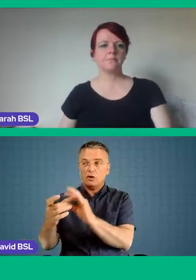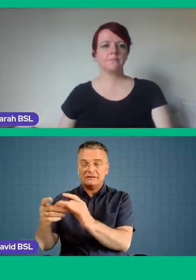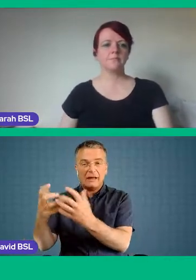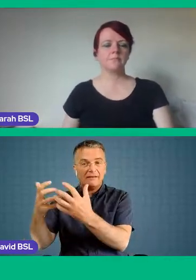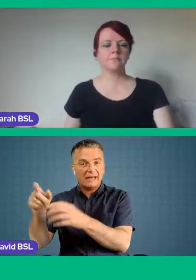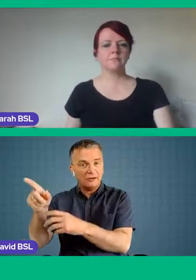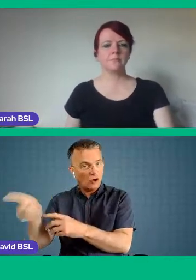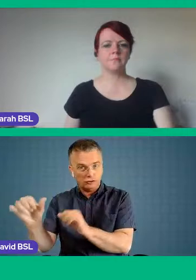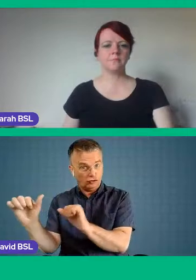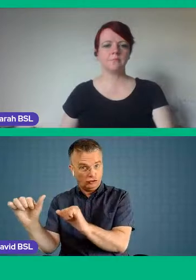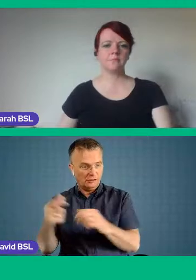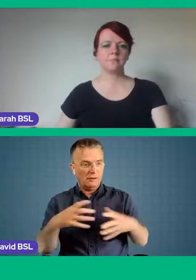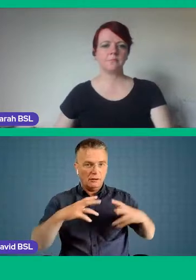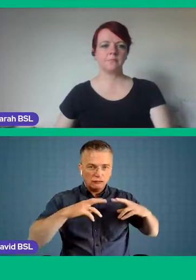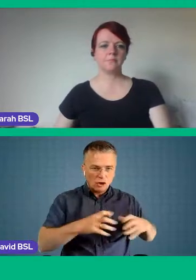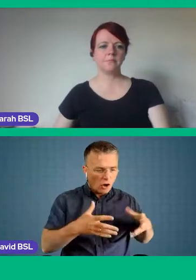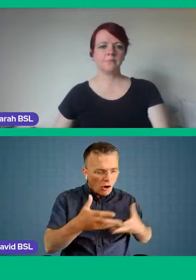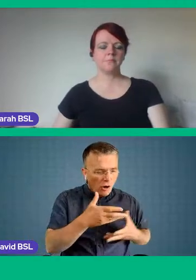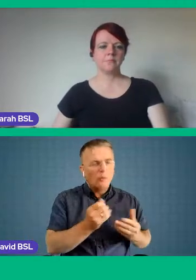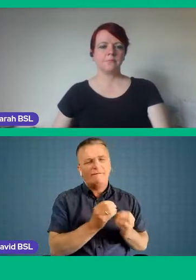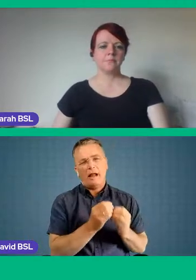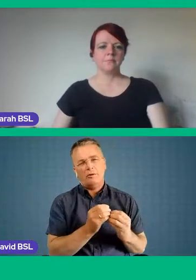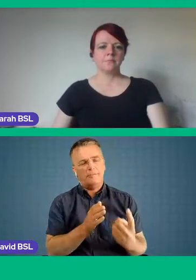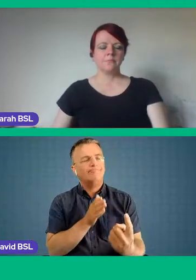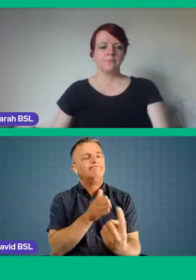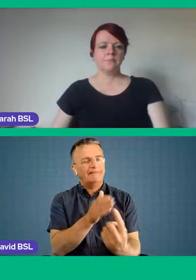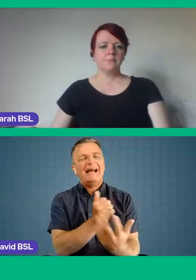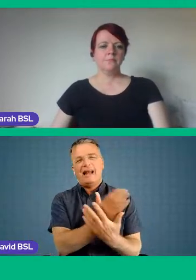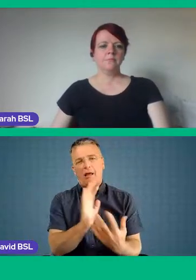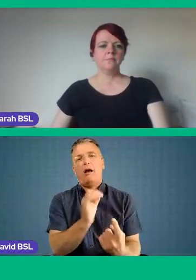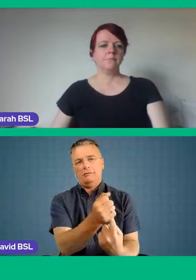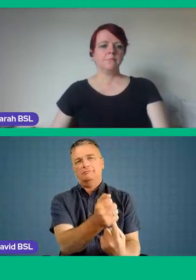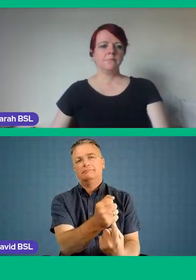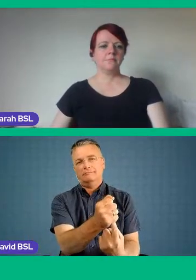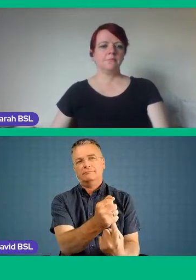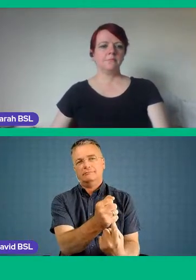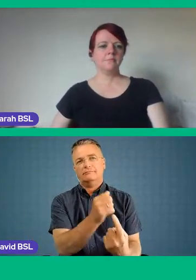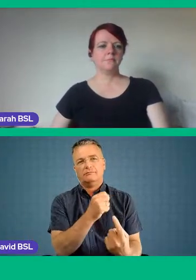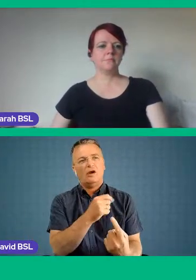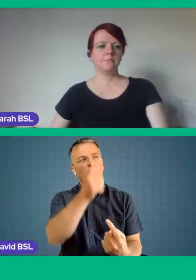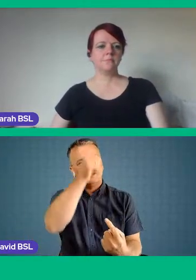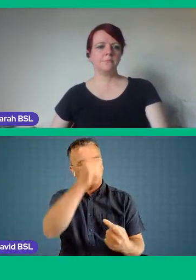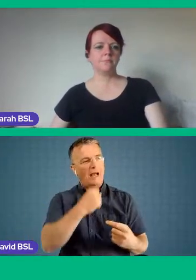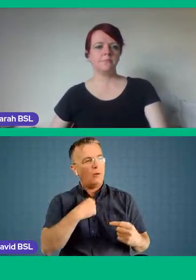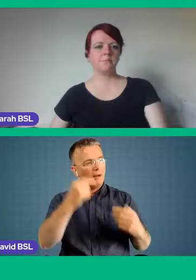So I think that having that time before we went. Before we got in touch with a